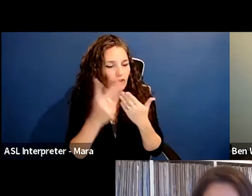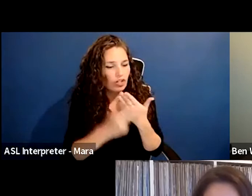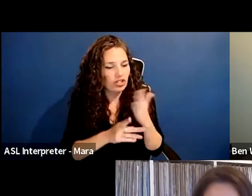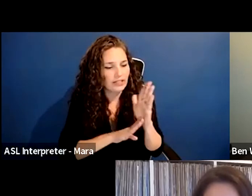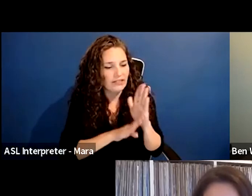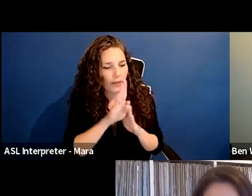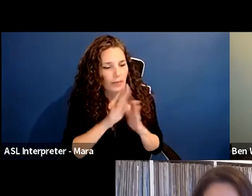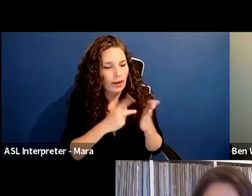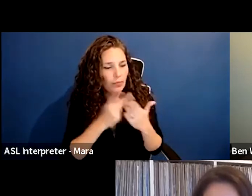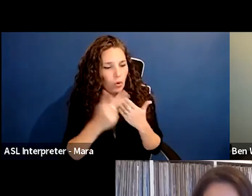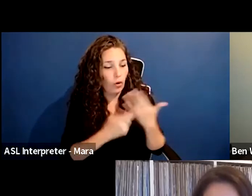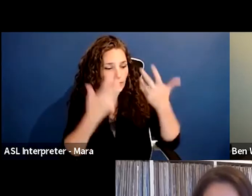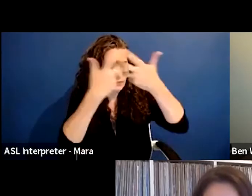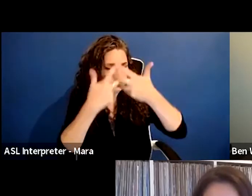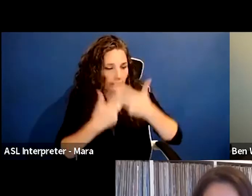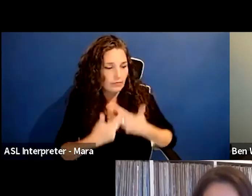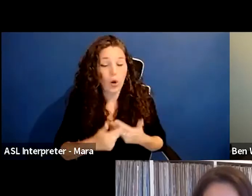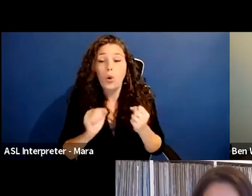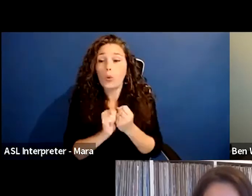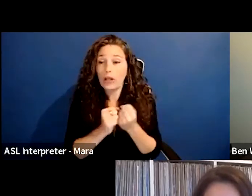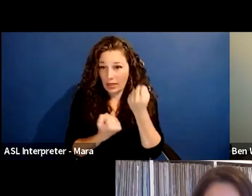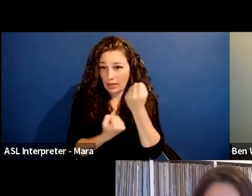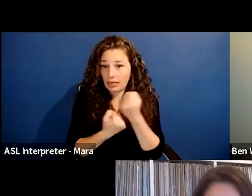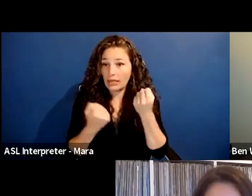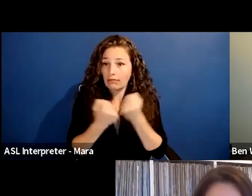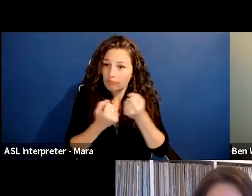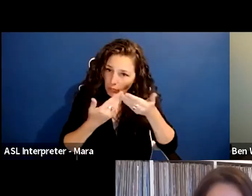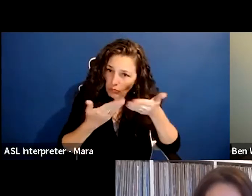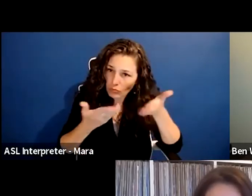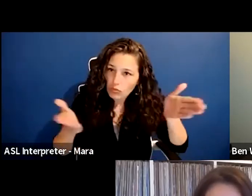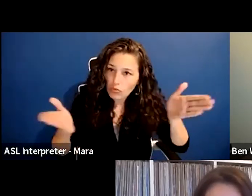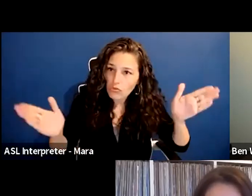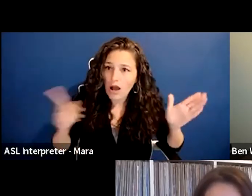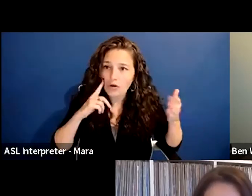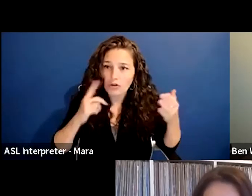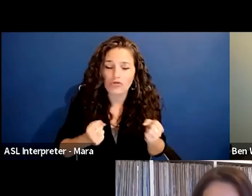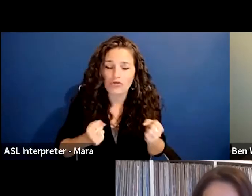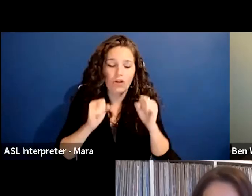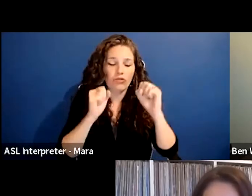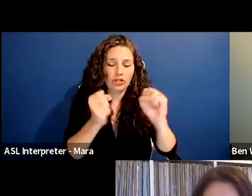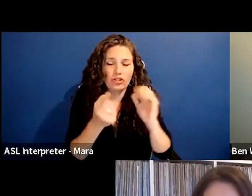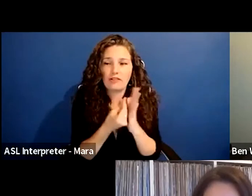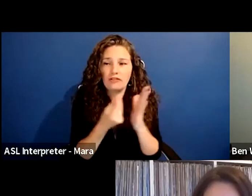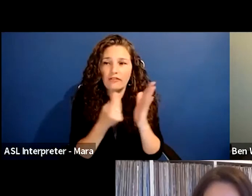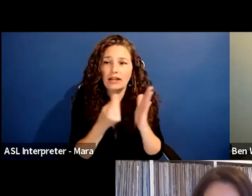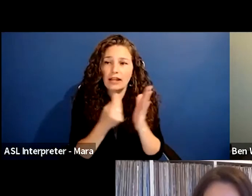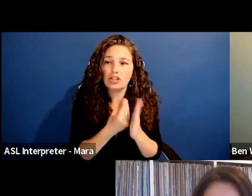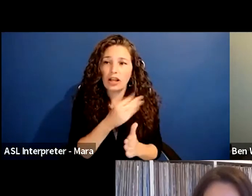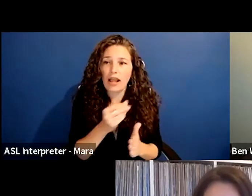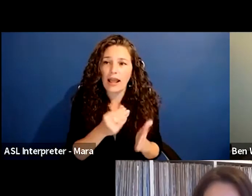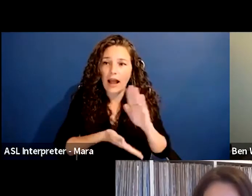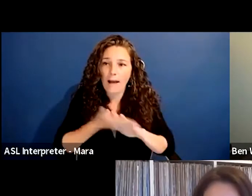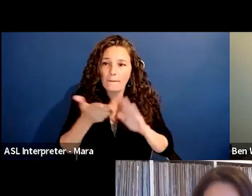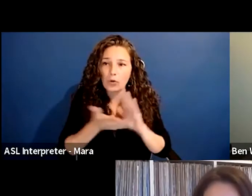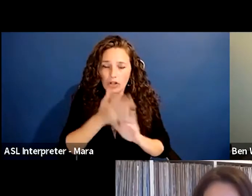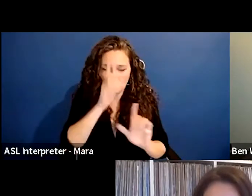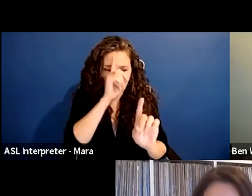in alignment with the foundation's broader strategic, financial, and operational goals.